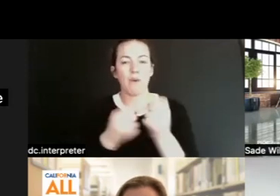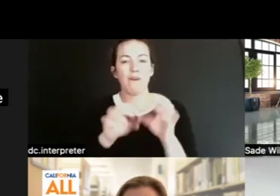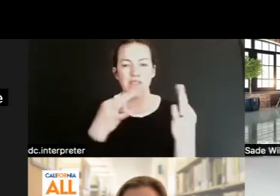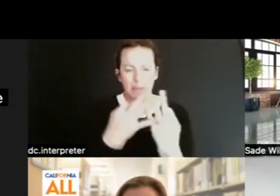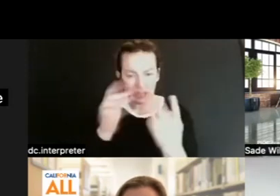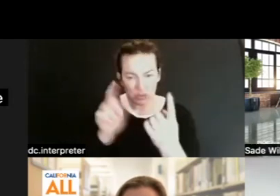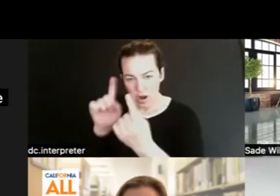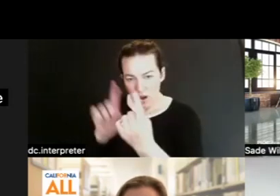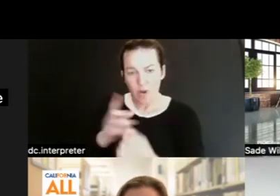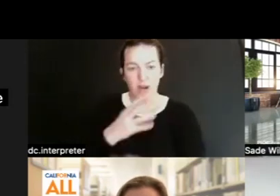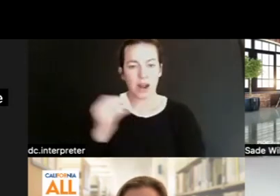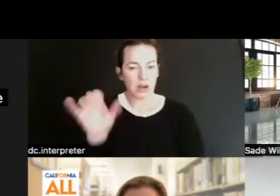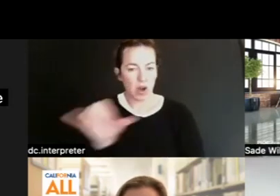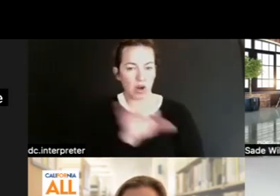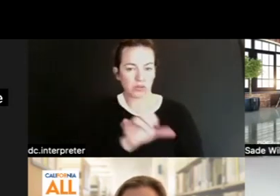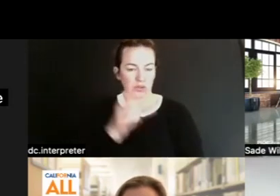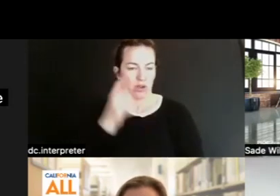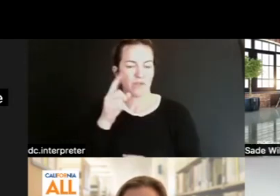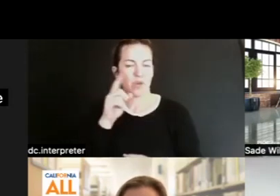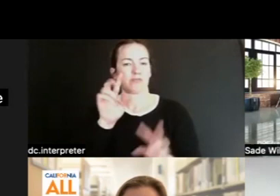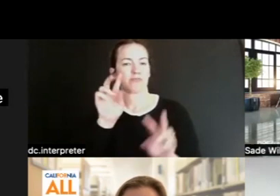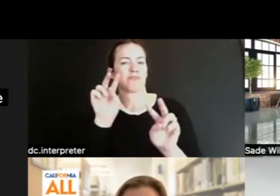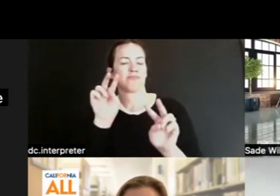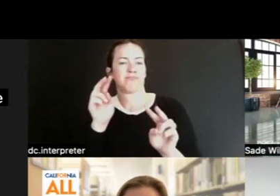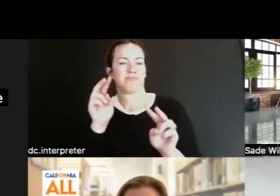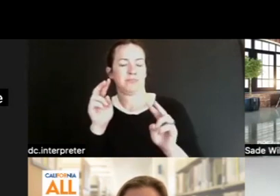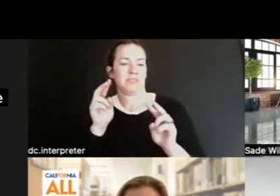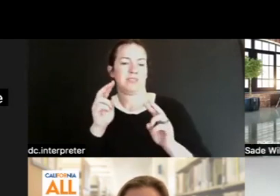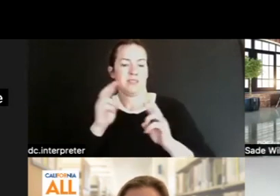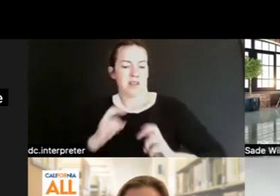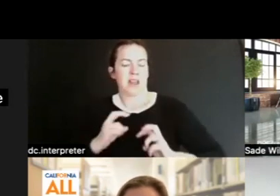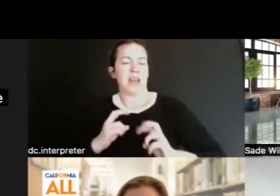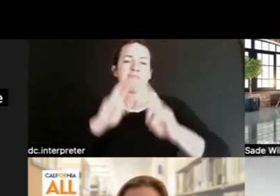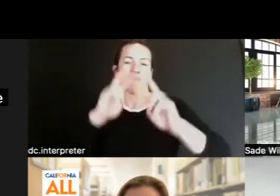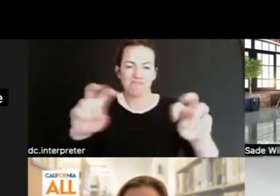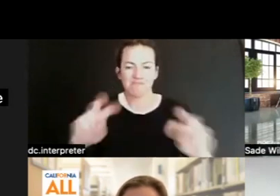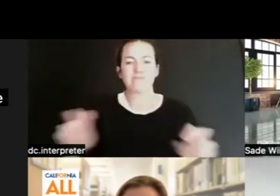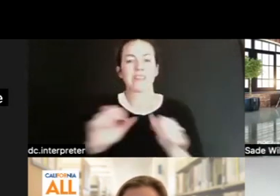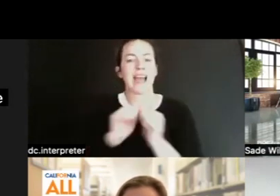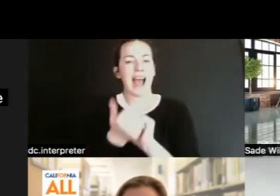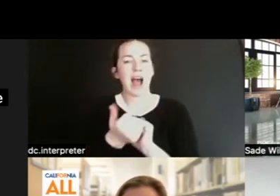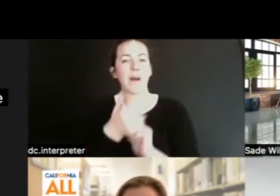but also to look out of ourselves, and to really see how can we better support? How